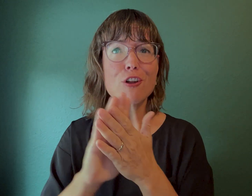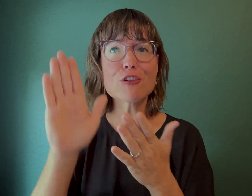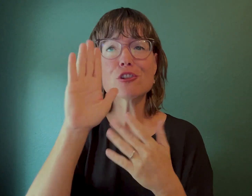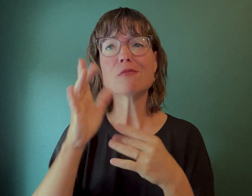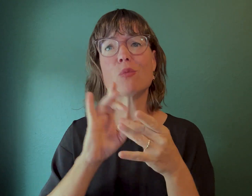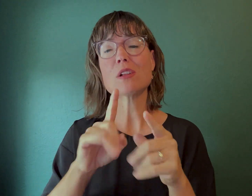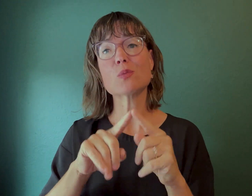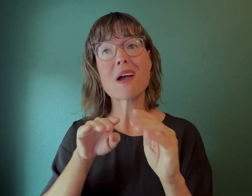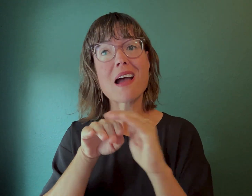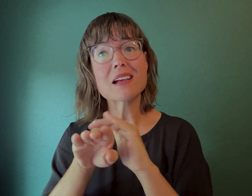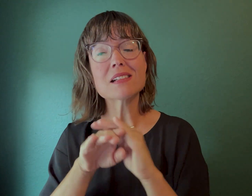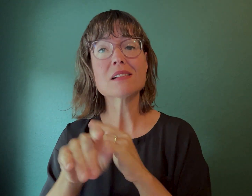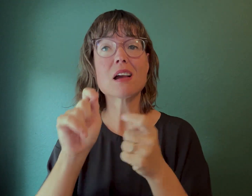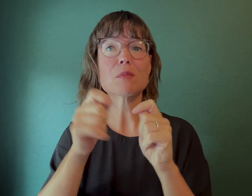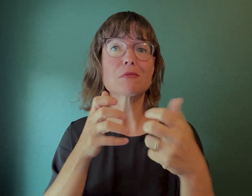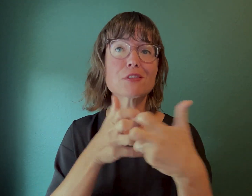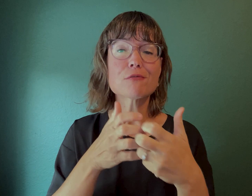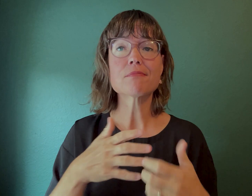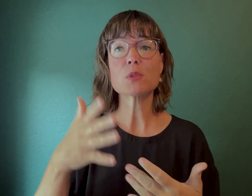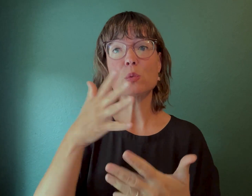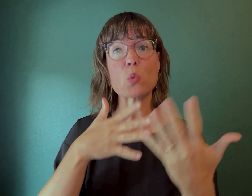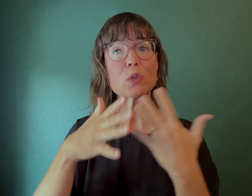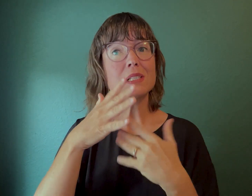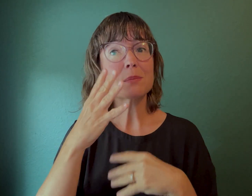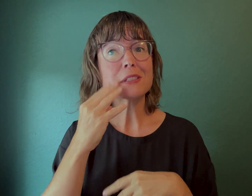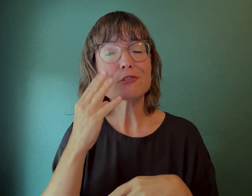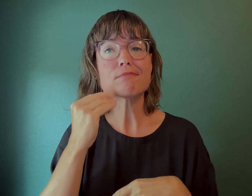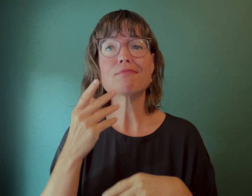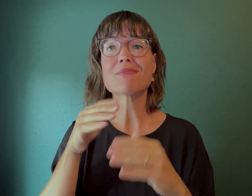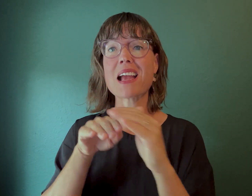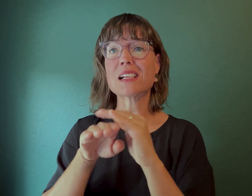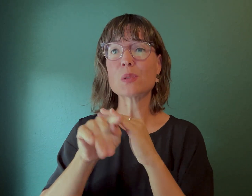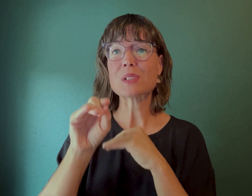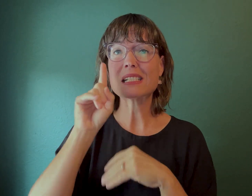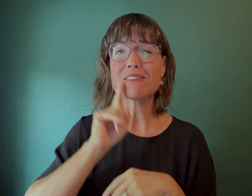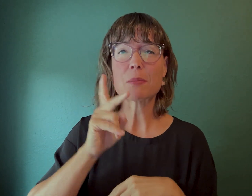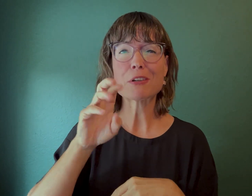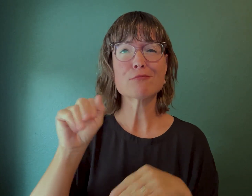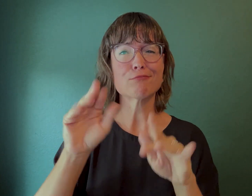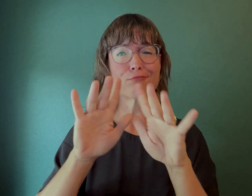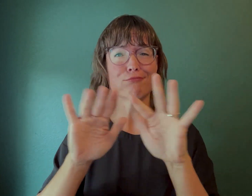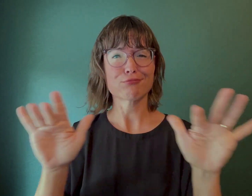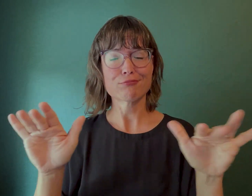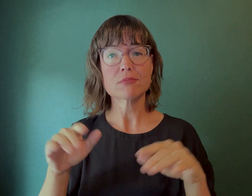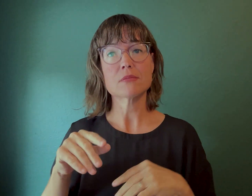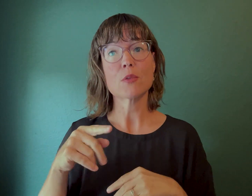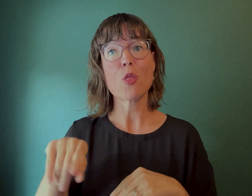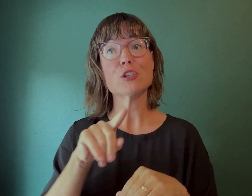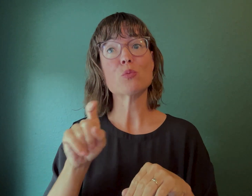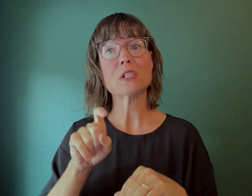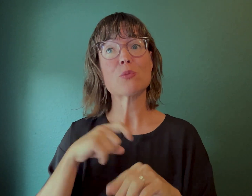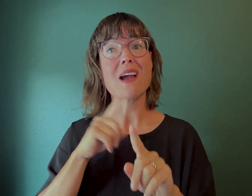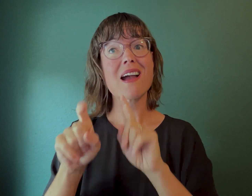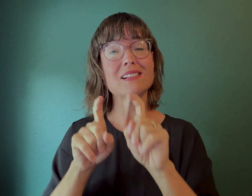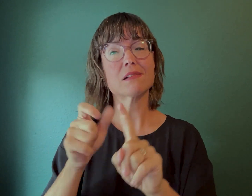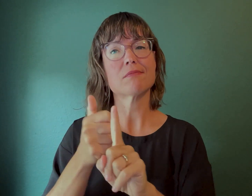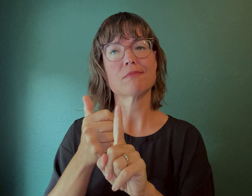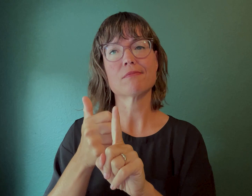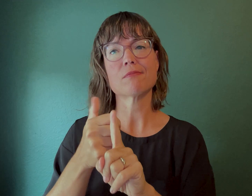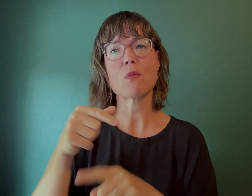experience regarding access, accommodations, social experiences, access to deaf peers, and so on.